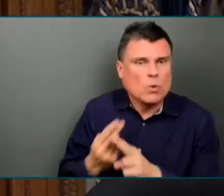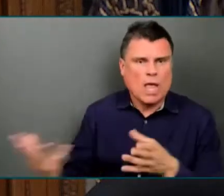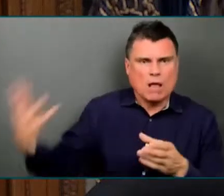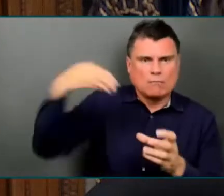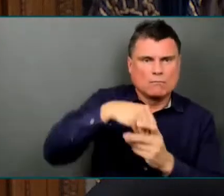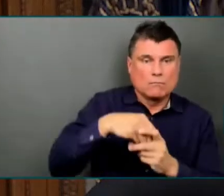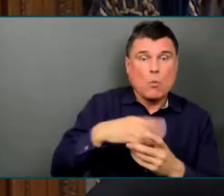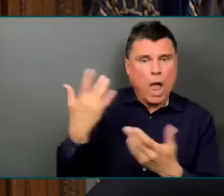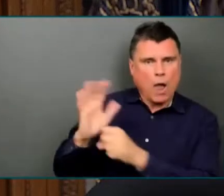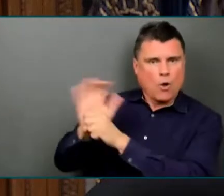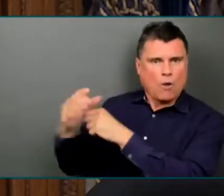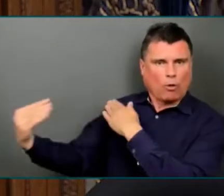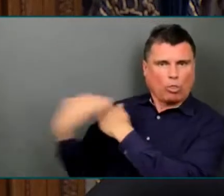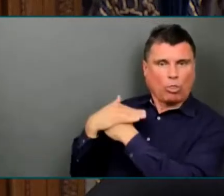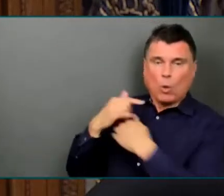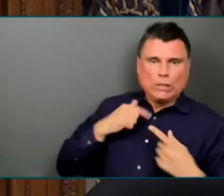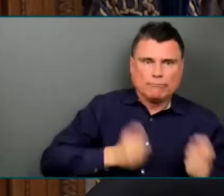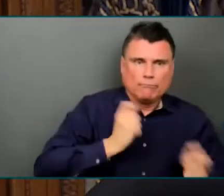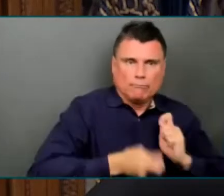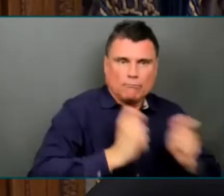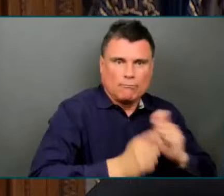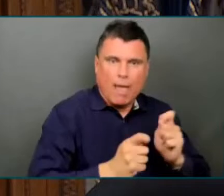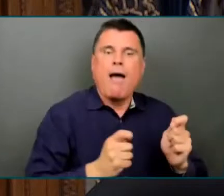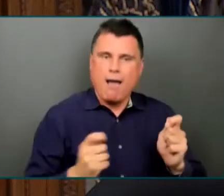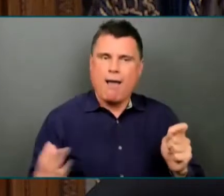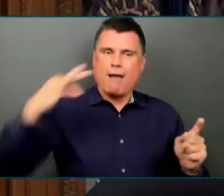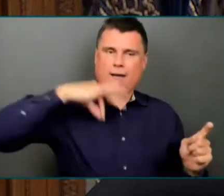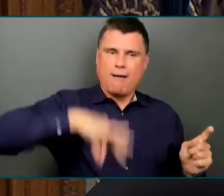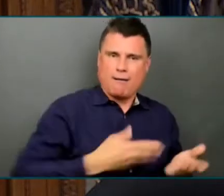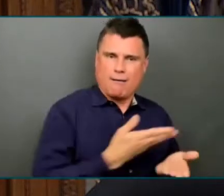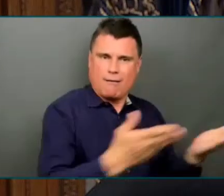workplace or eliminating noise within the office can make all the difference.